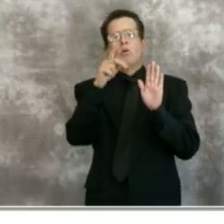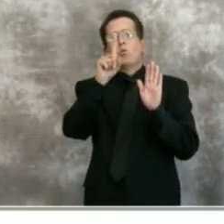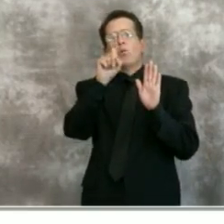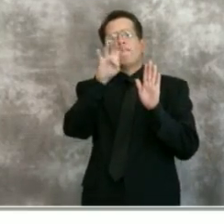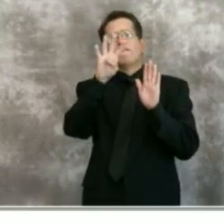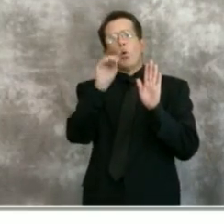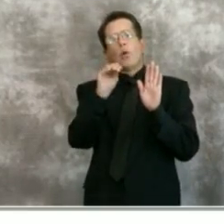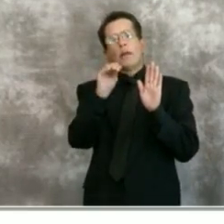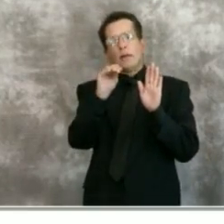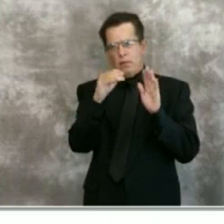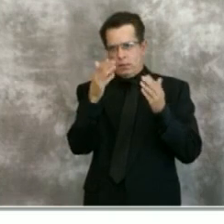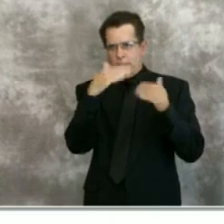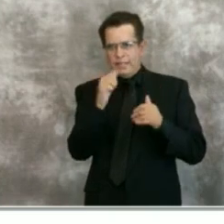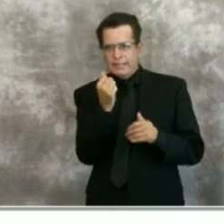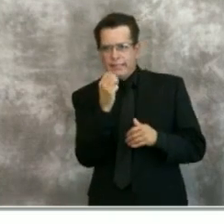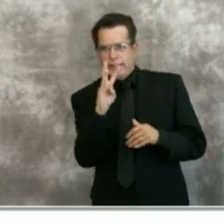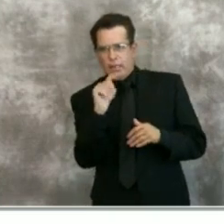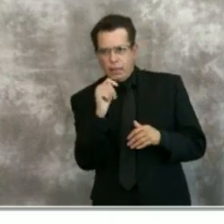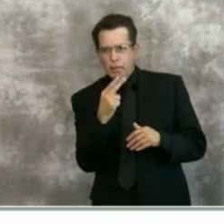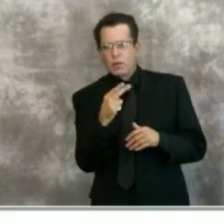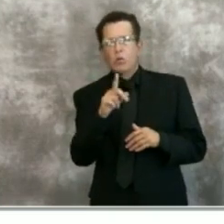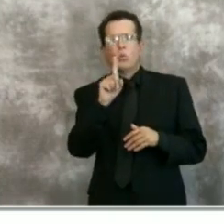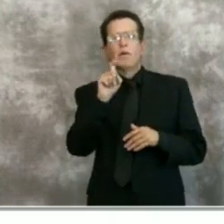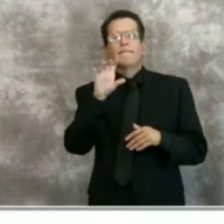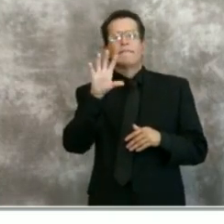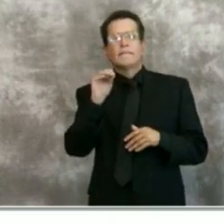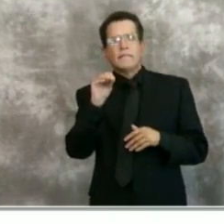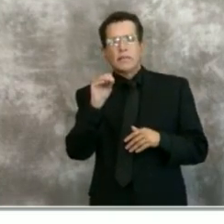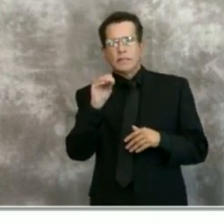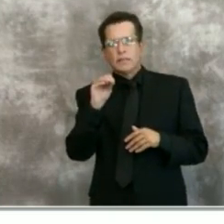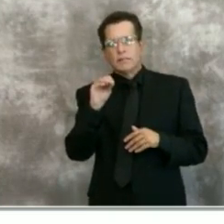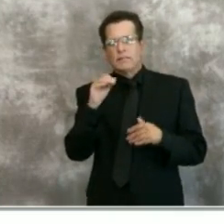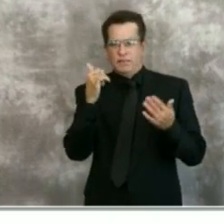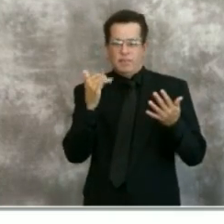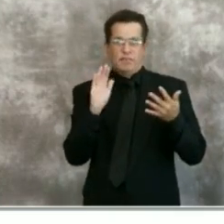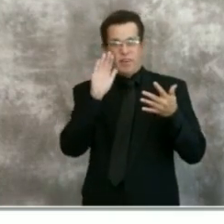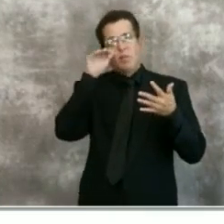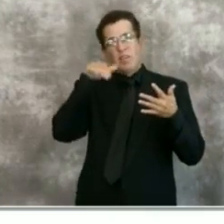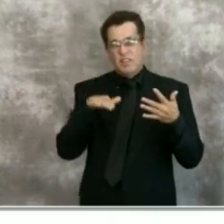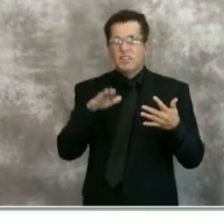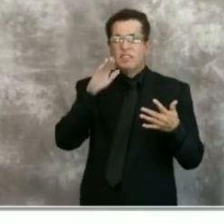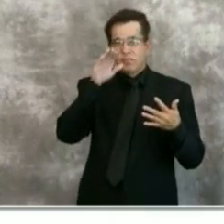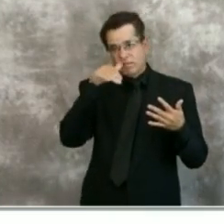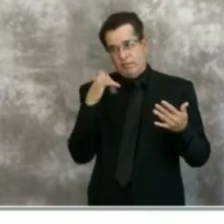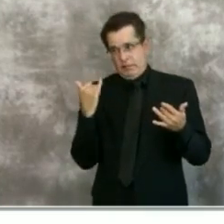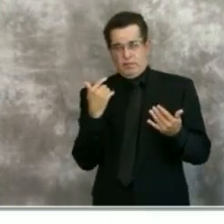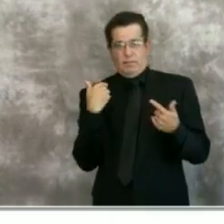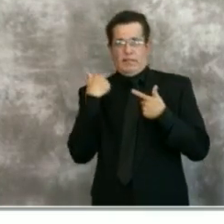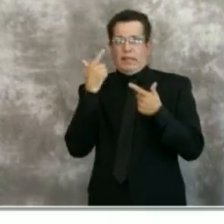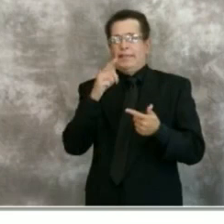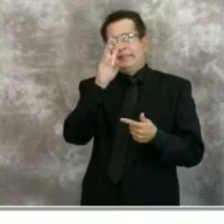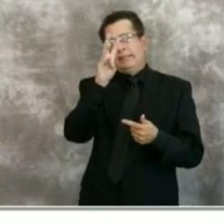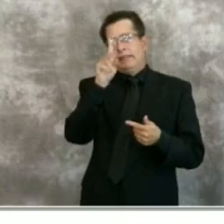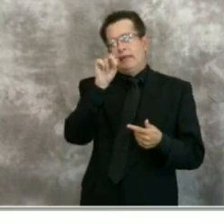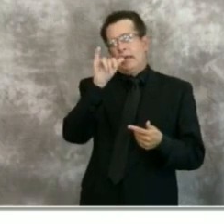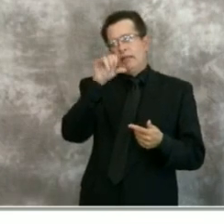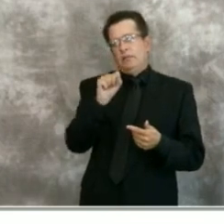SLIDE. SO FOR THE LAST 6 THAT'S WHAT WE SEE HERE ON THE 15TH. WE'RE IN THE ONE 40'S THEN ON THE 16TH IN THE ONE